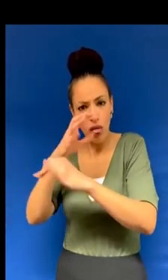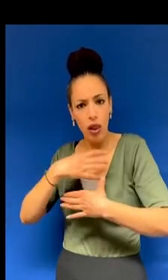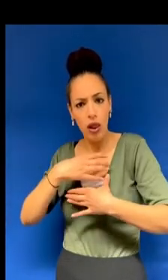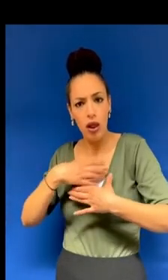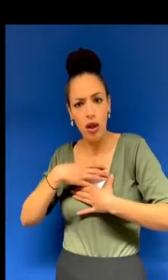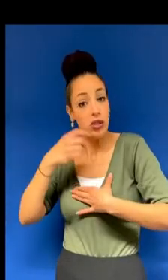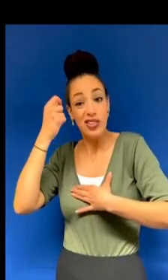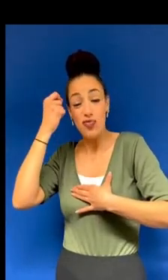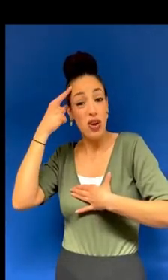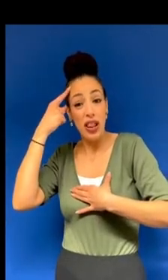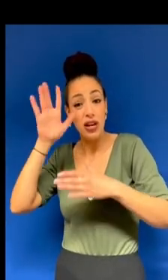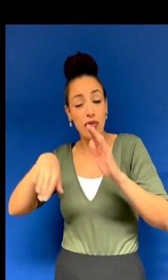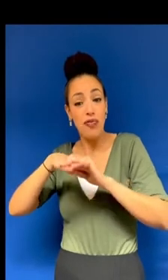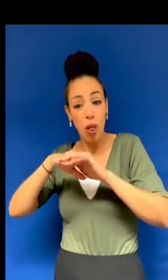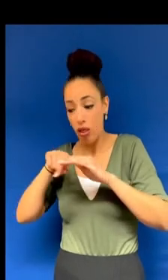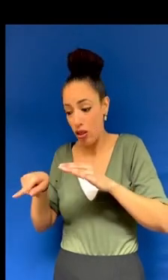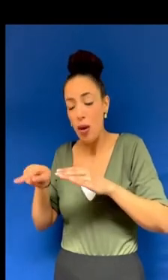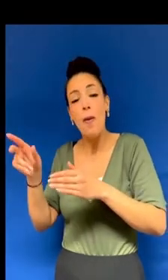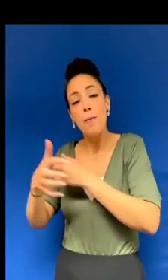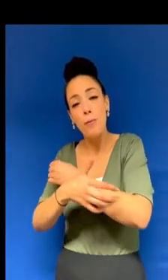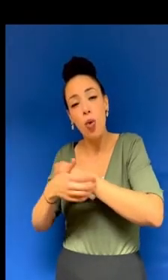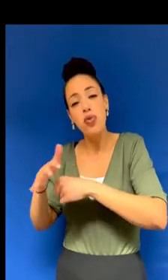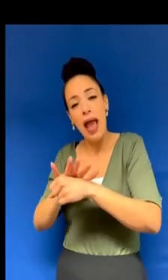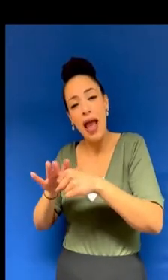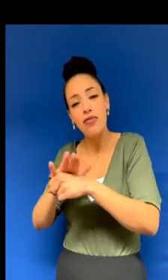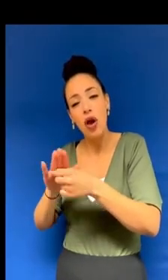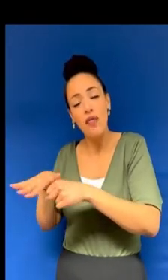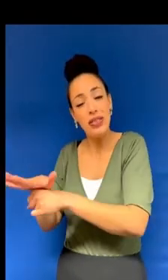so many people tweeting at me to be like "I can't believe this is in Newham. This is terrifying."